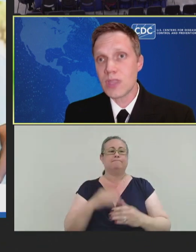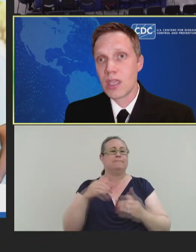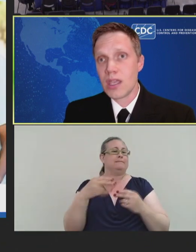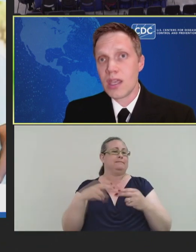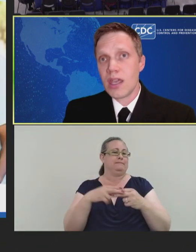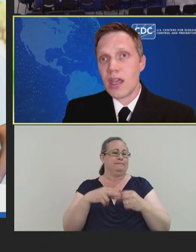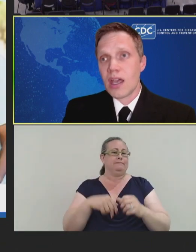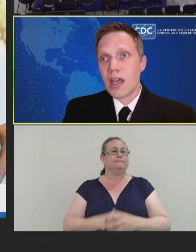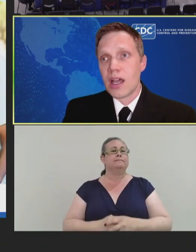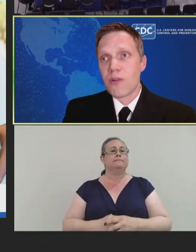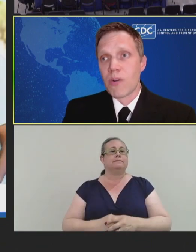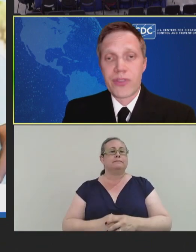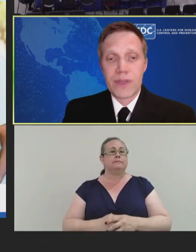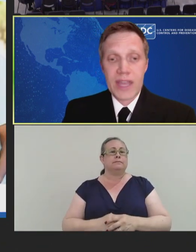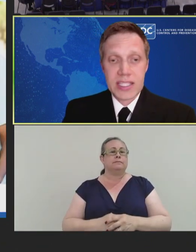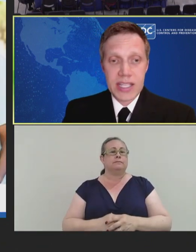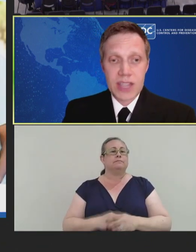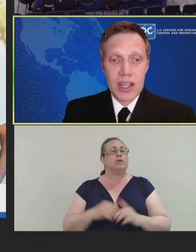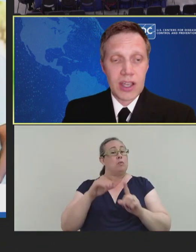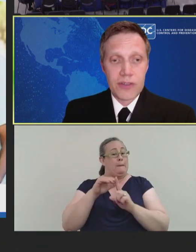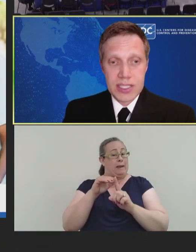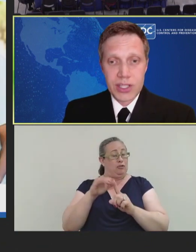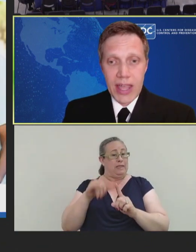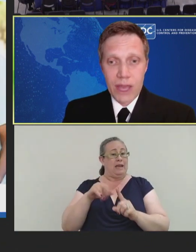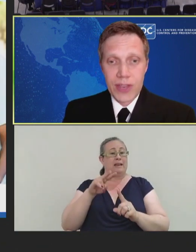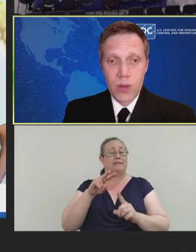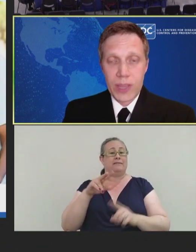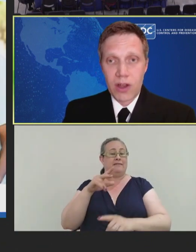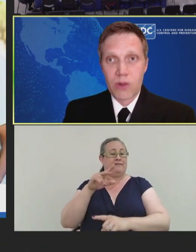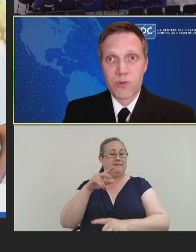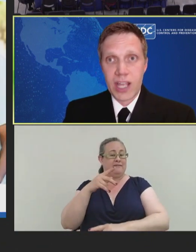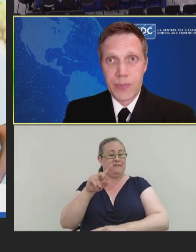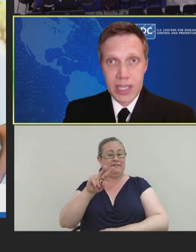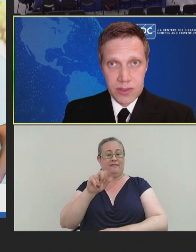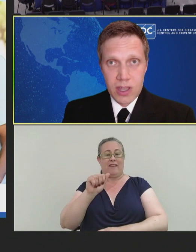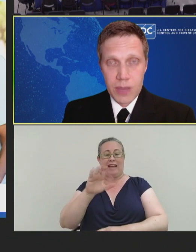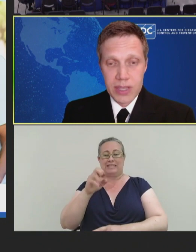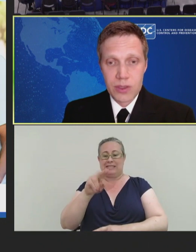A reminder that Vaccines.gov is still out there. We are re-upping it coming